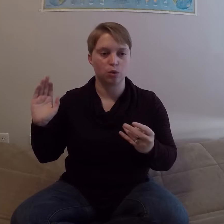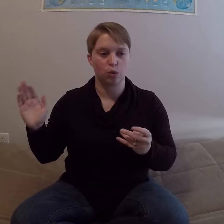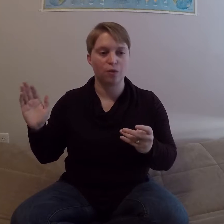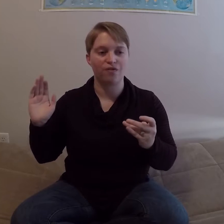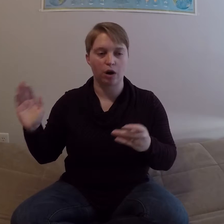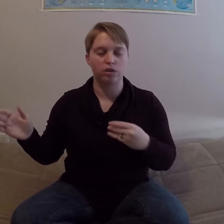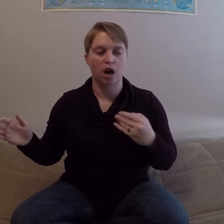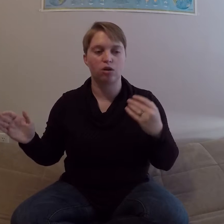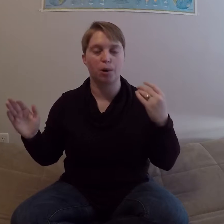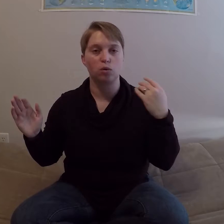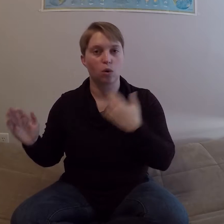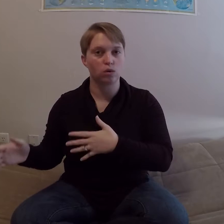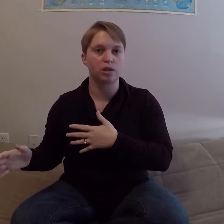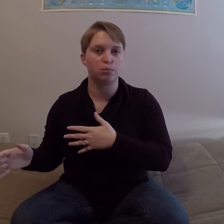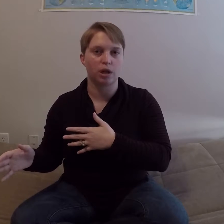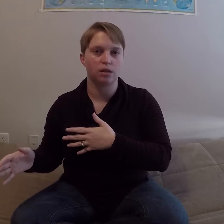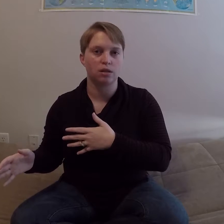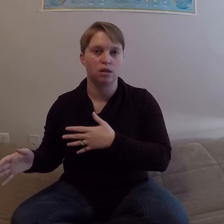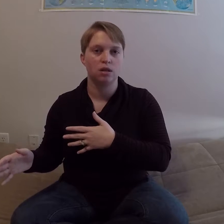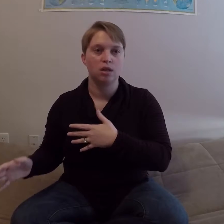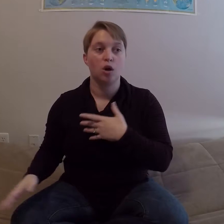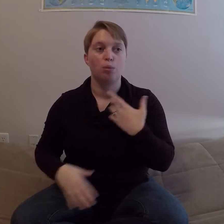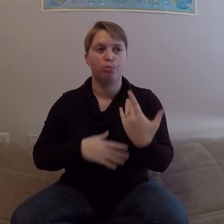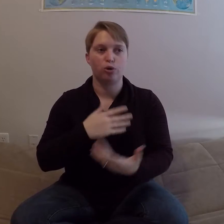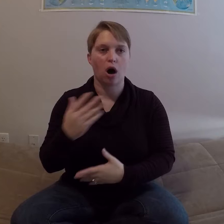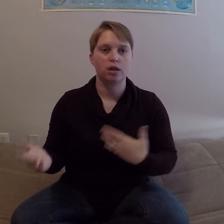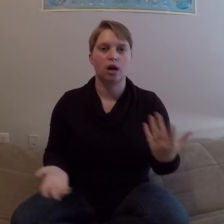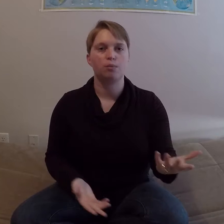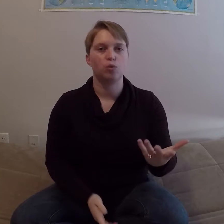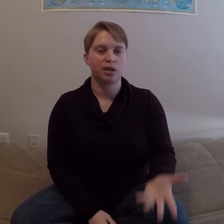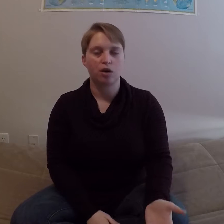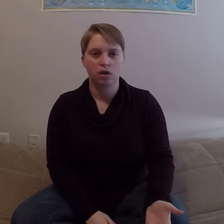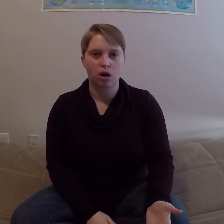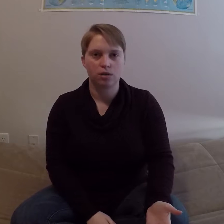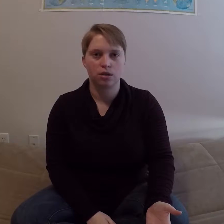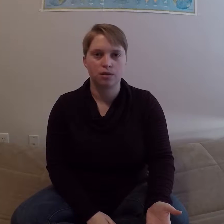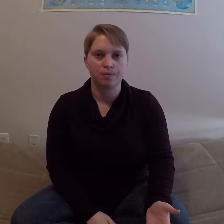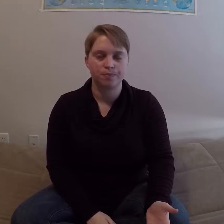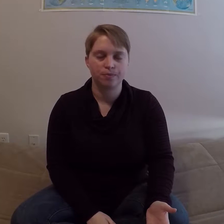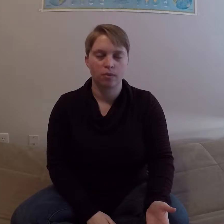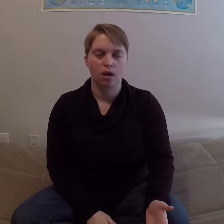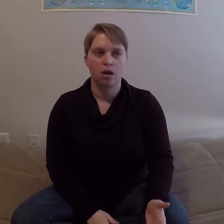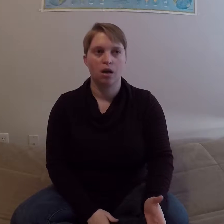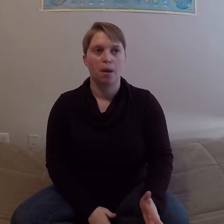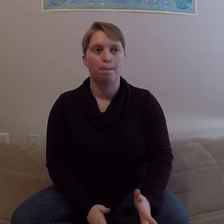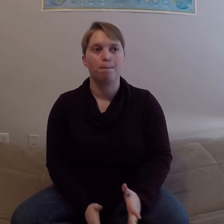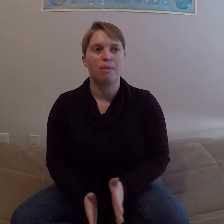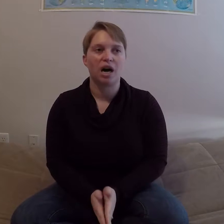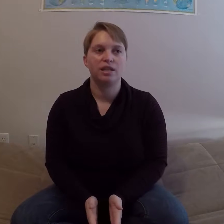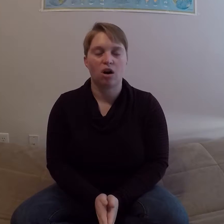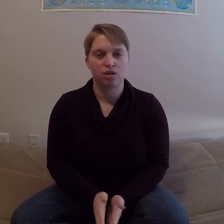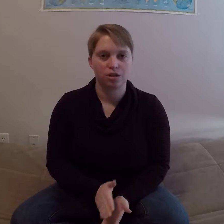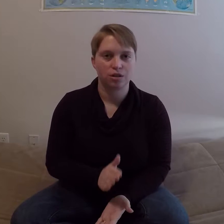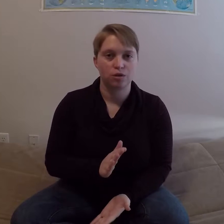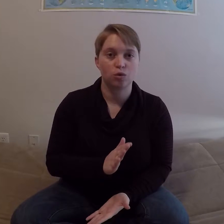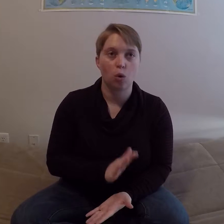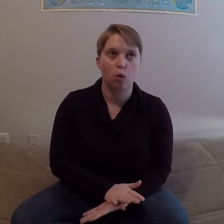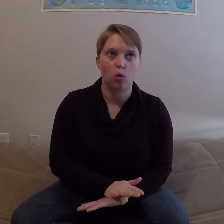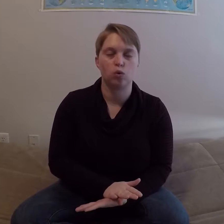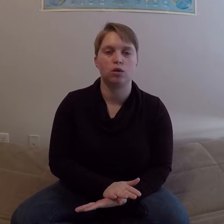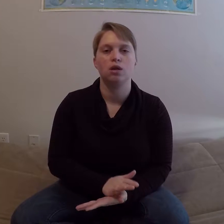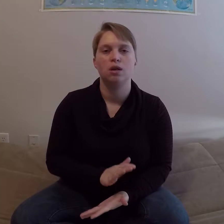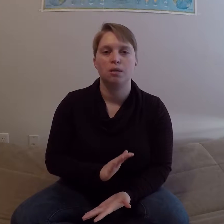who found out about cochlear implant, brought it up with our doctor. My doctor told